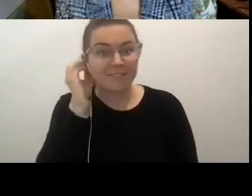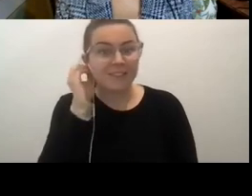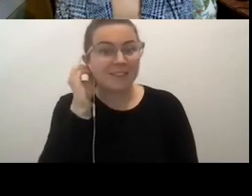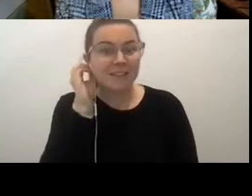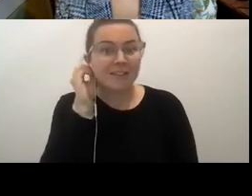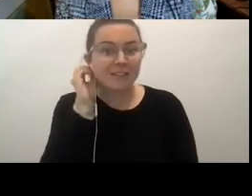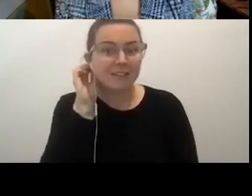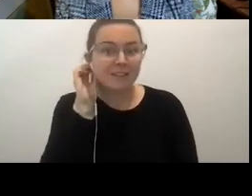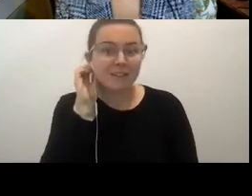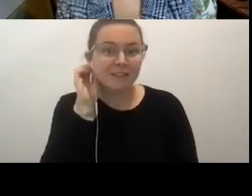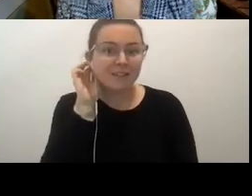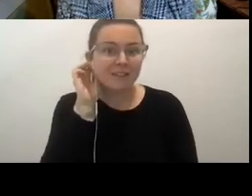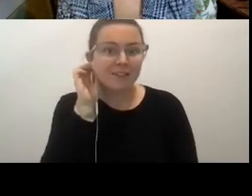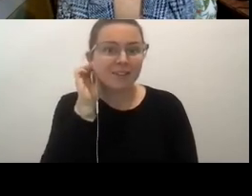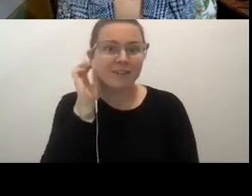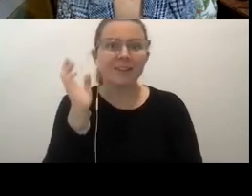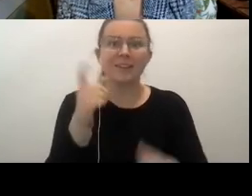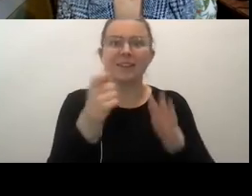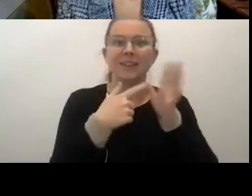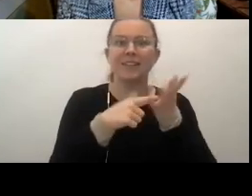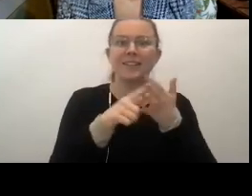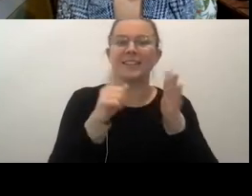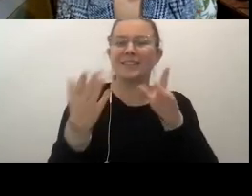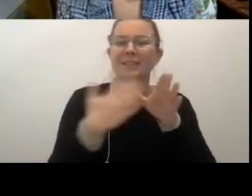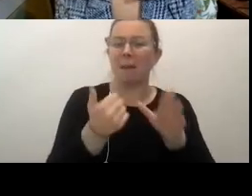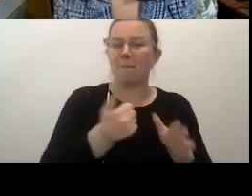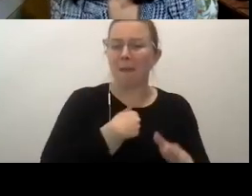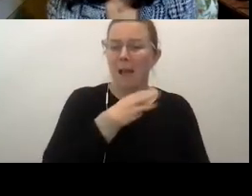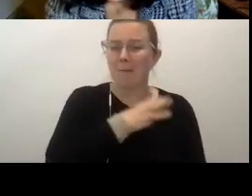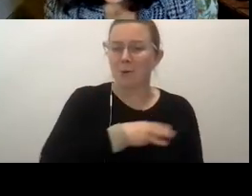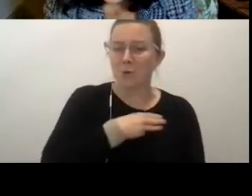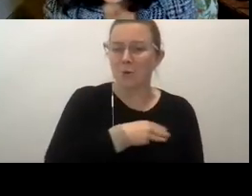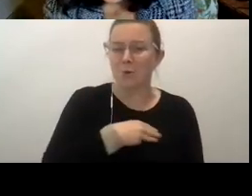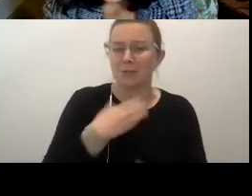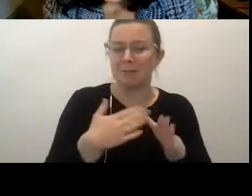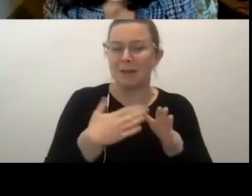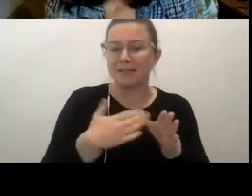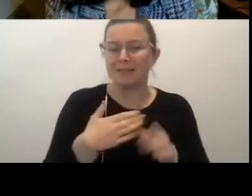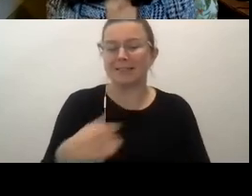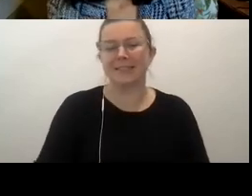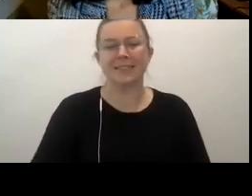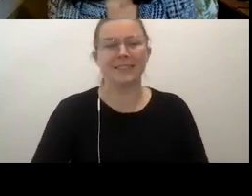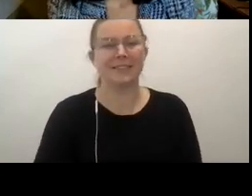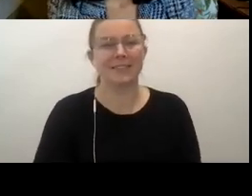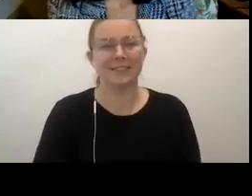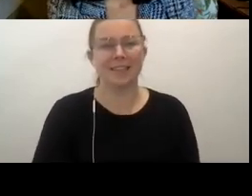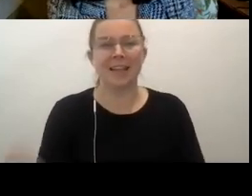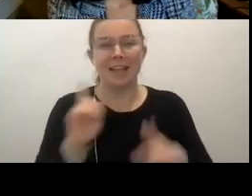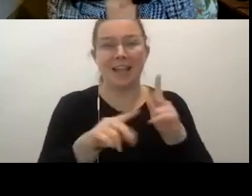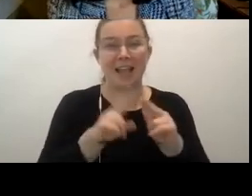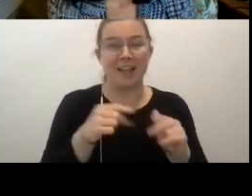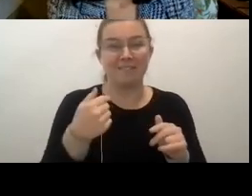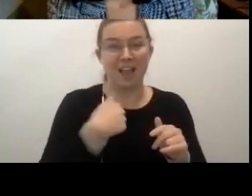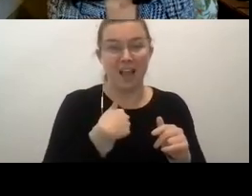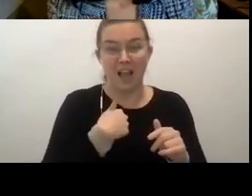It depends what kind of mood I'm in. If I feel like engaging then I'll ask.